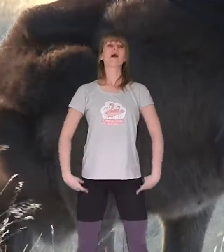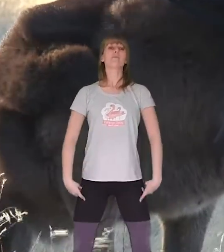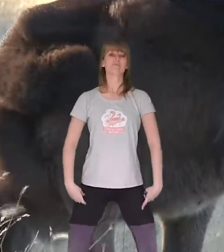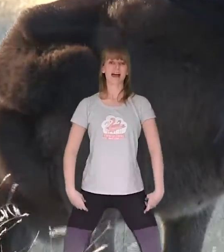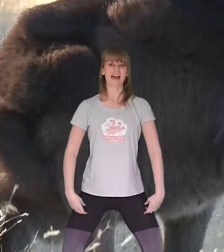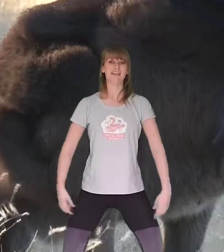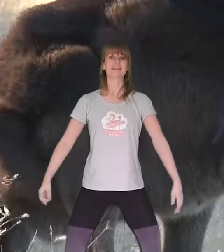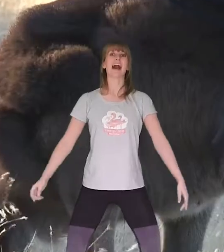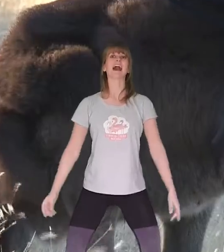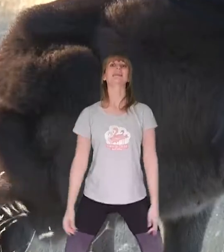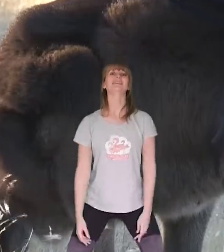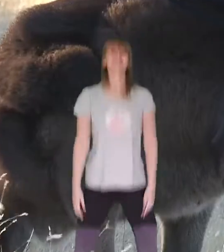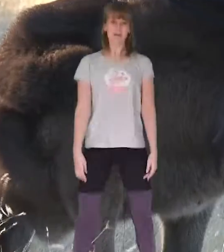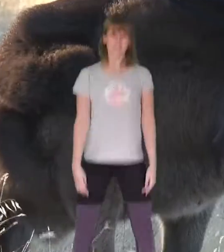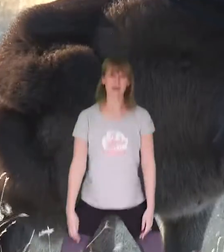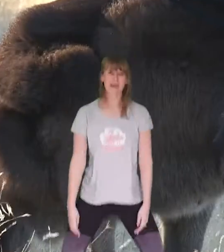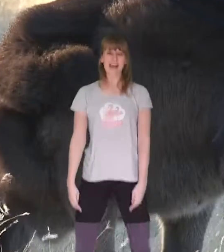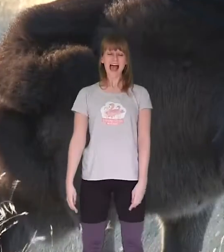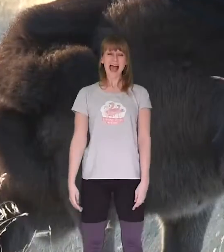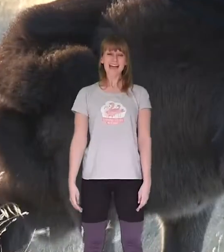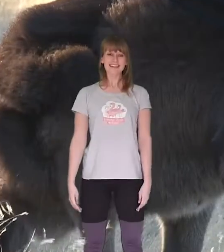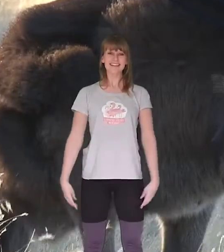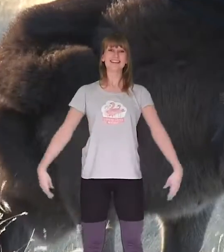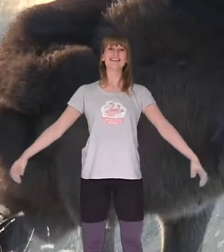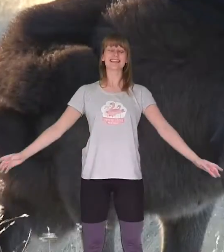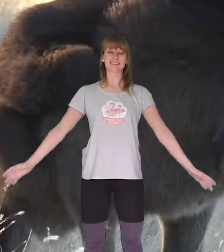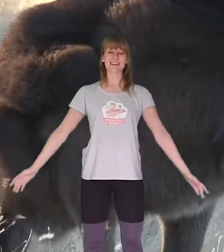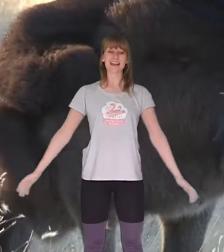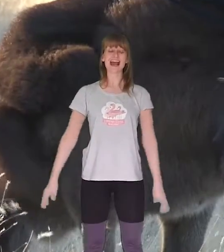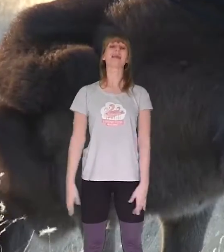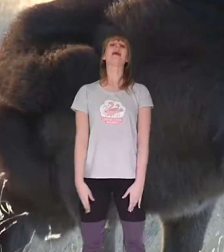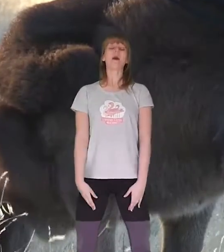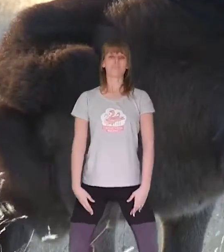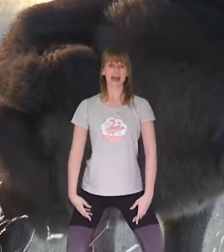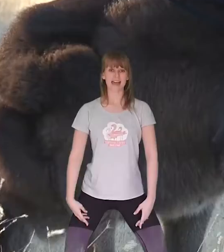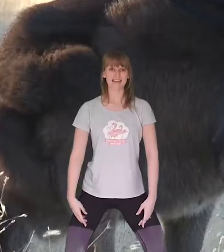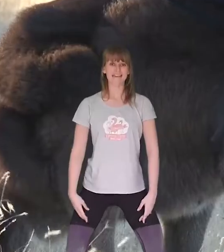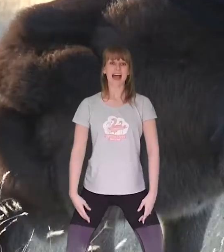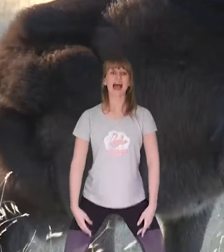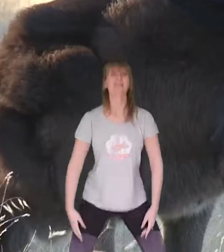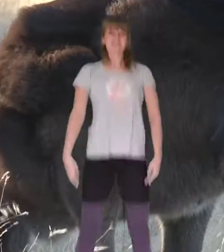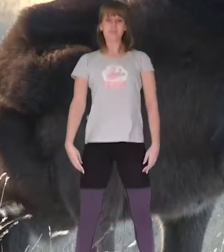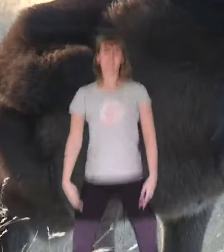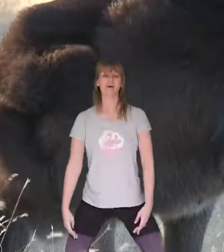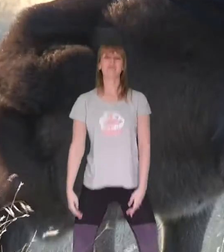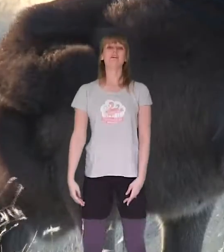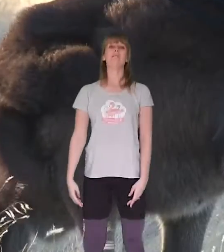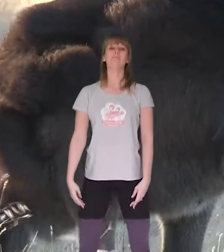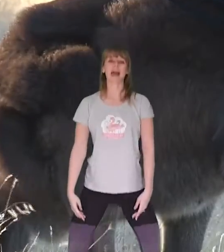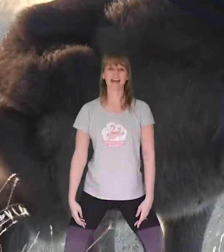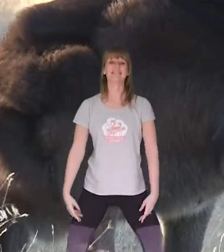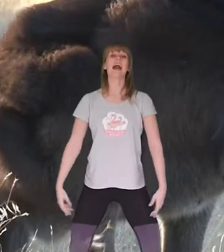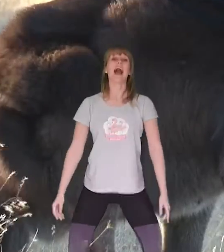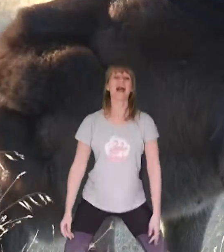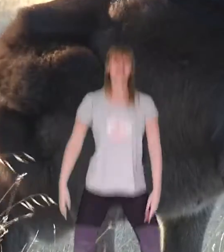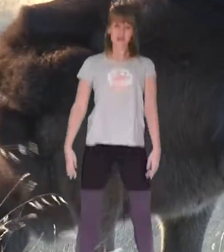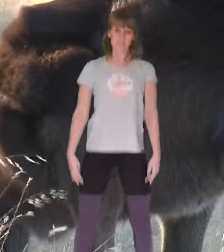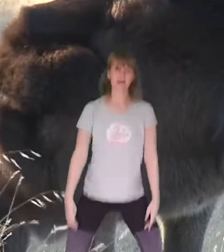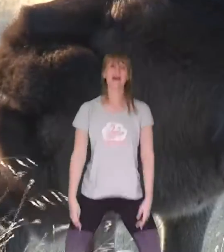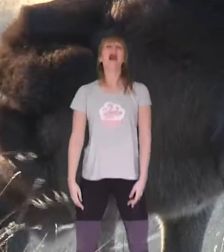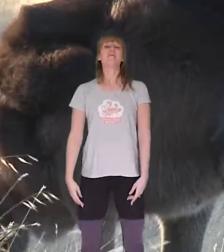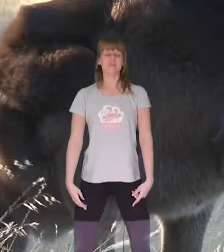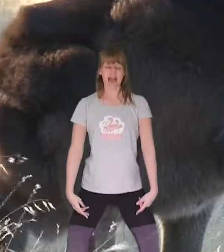bend, and jump, excellent! Let's try again. Bend and jump, bend and jump, bend and jump.